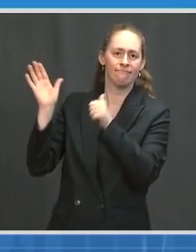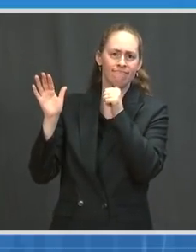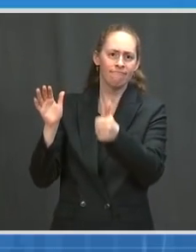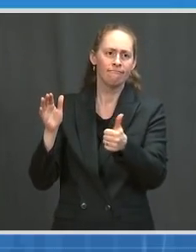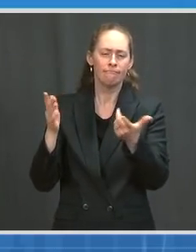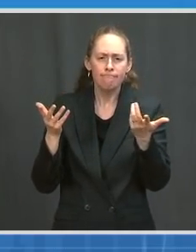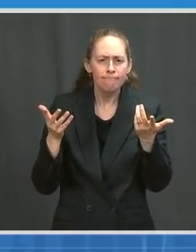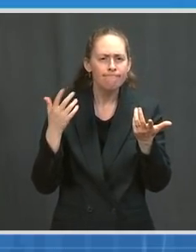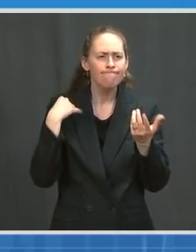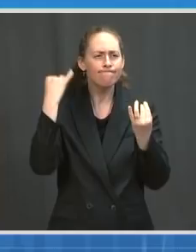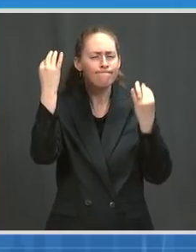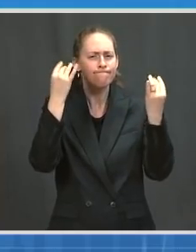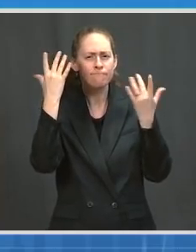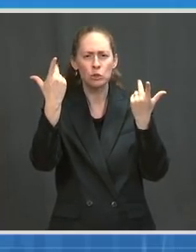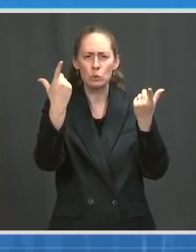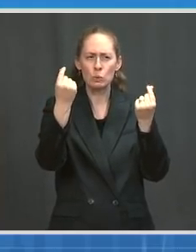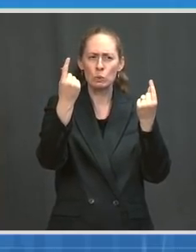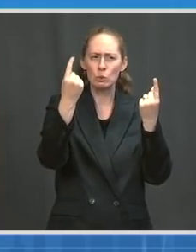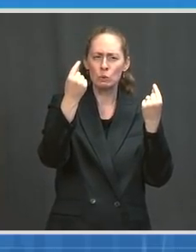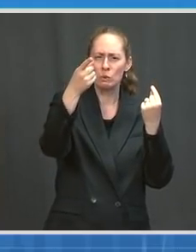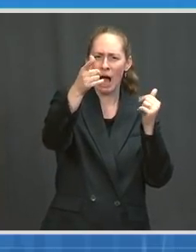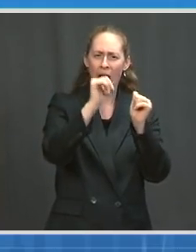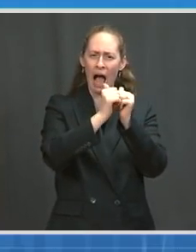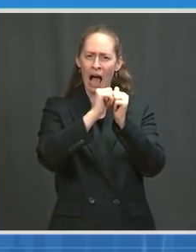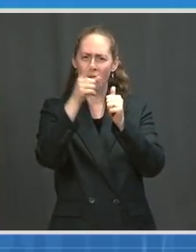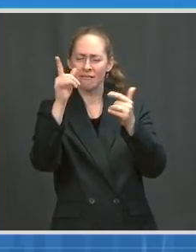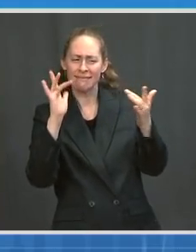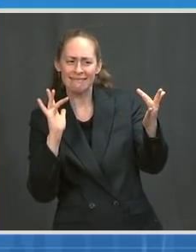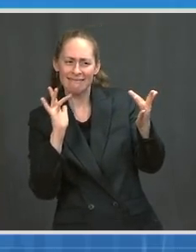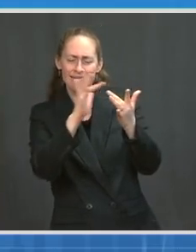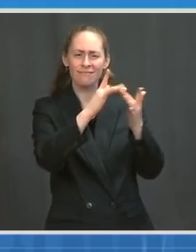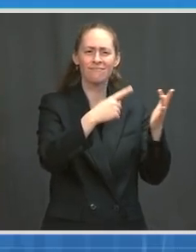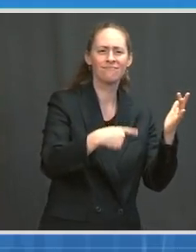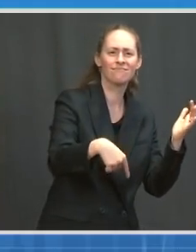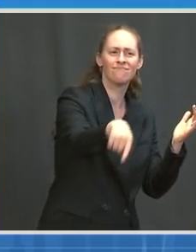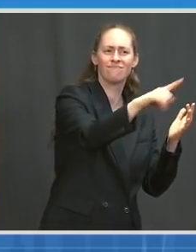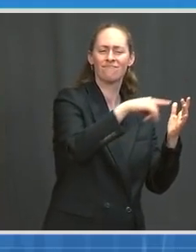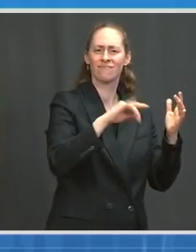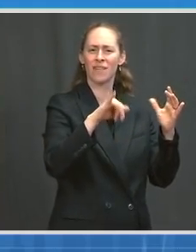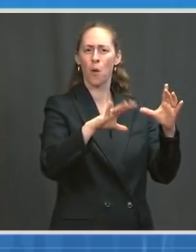And is there any concern that they could, you know, be an impediment to reaching something appearing